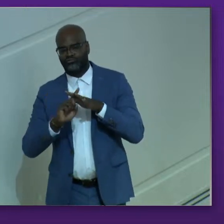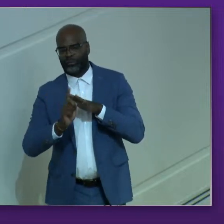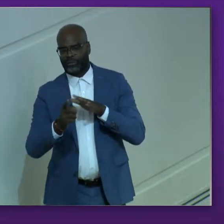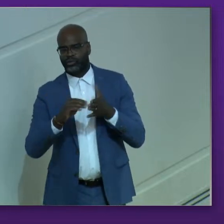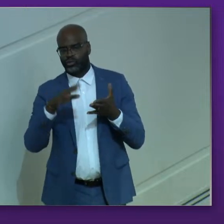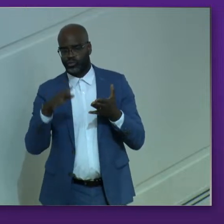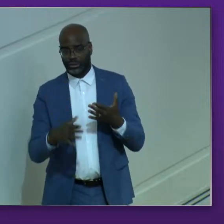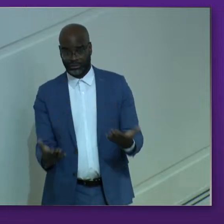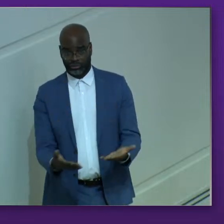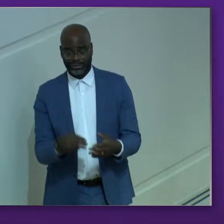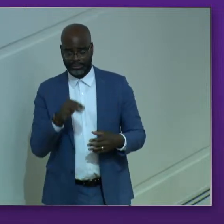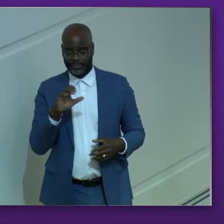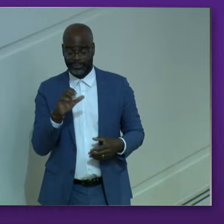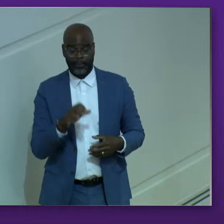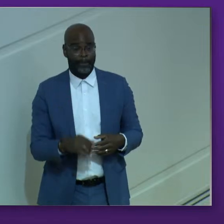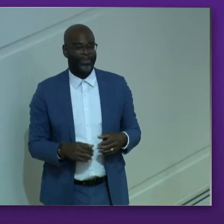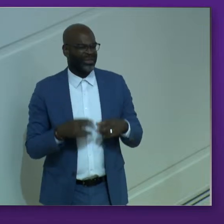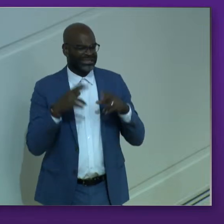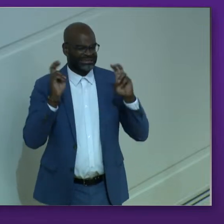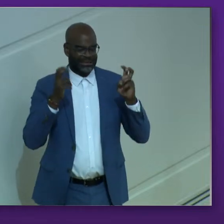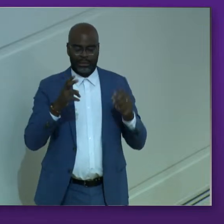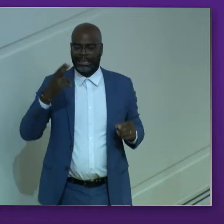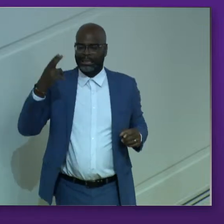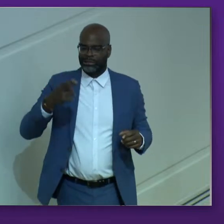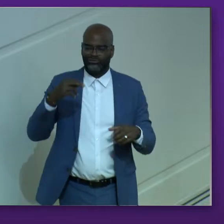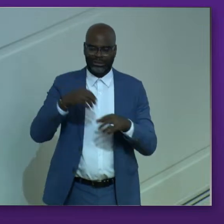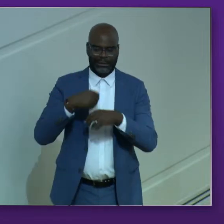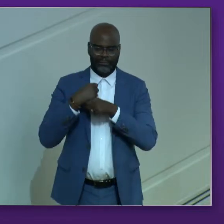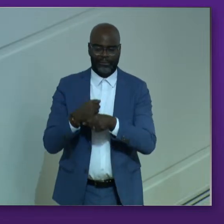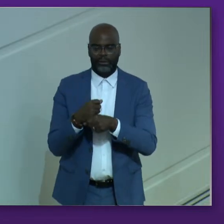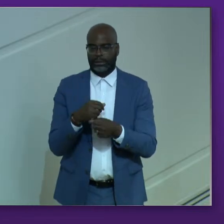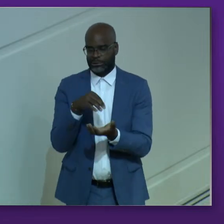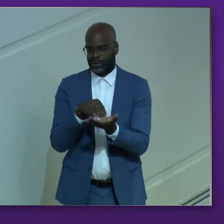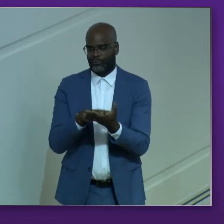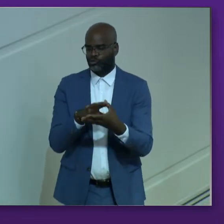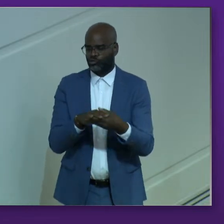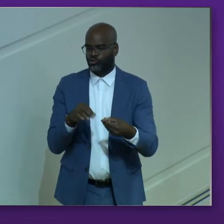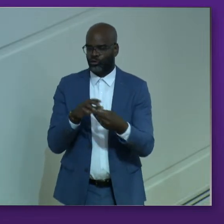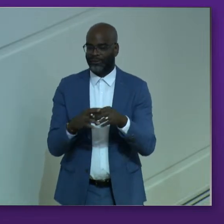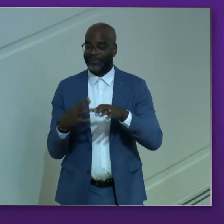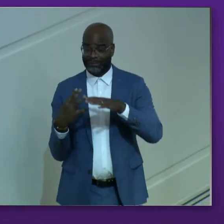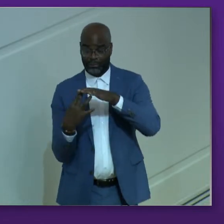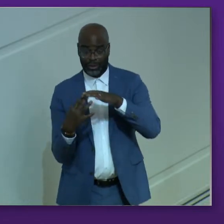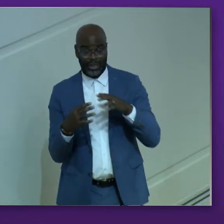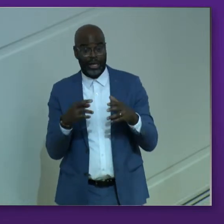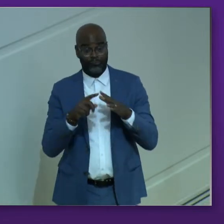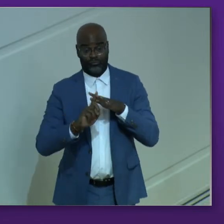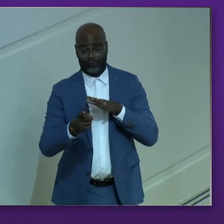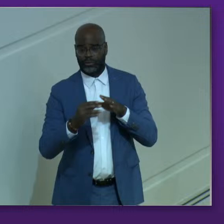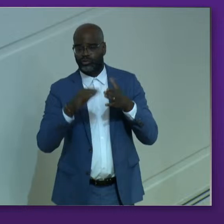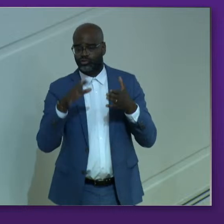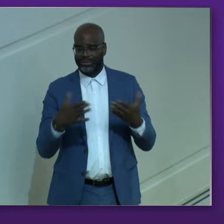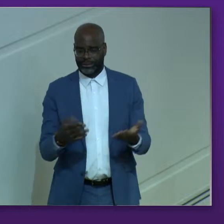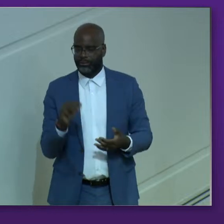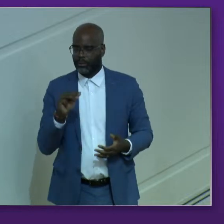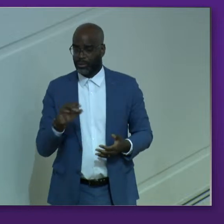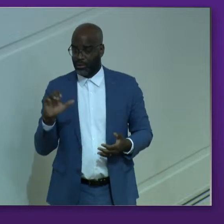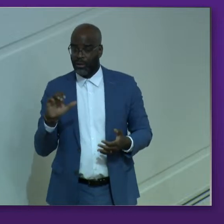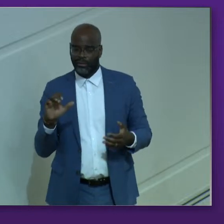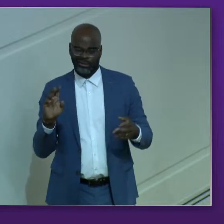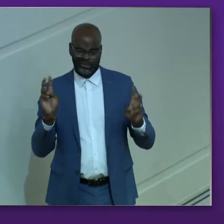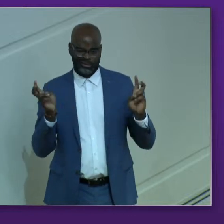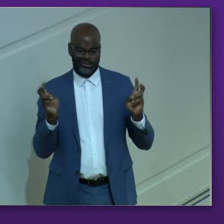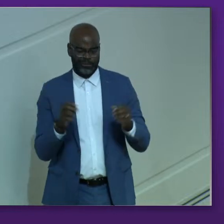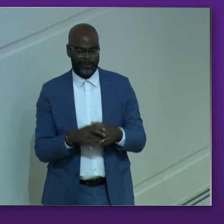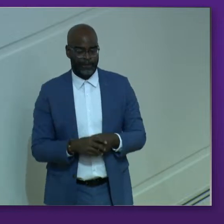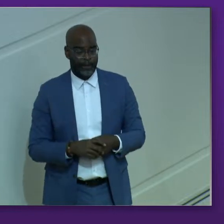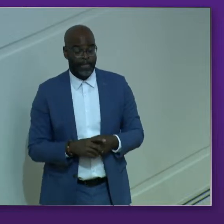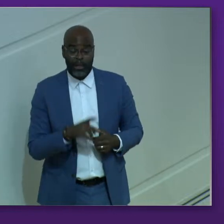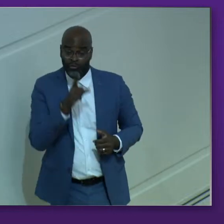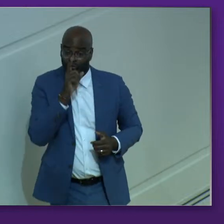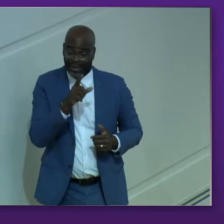WORK ON HER SABBATICAL PROJECT